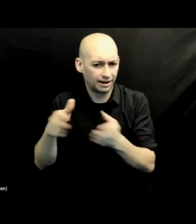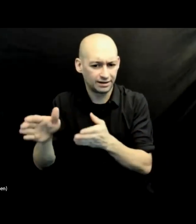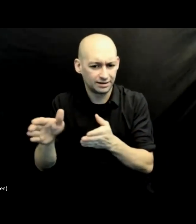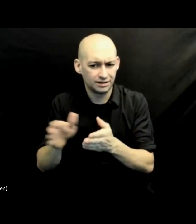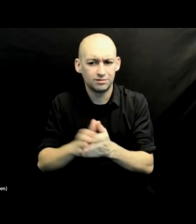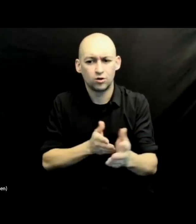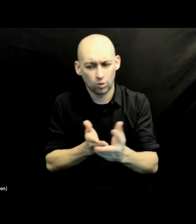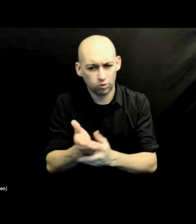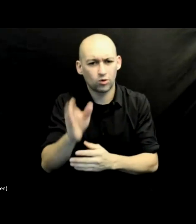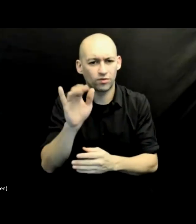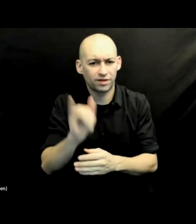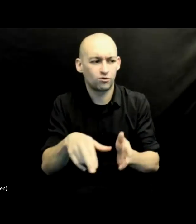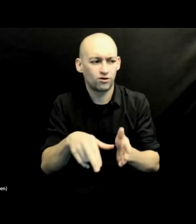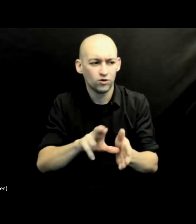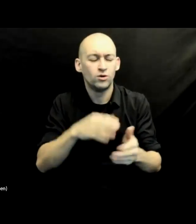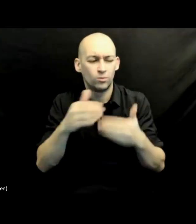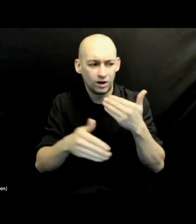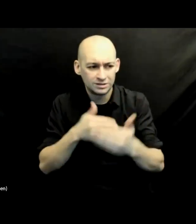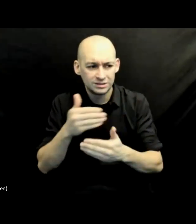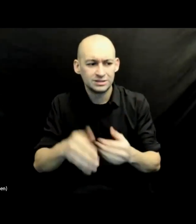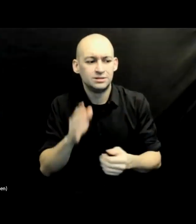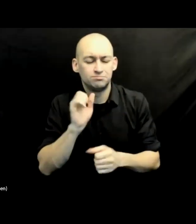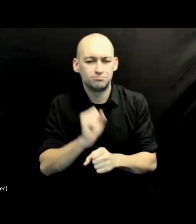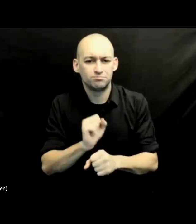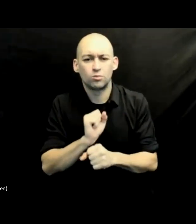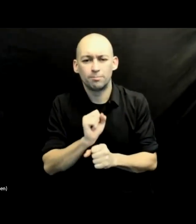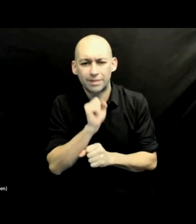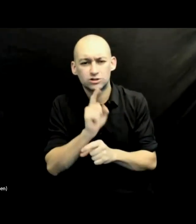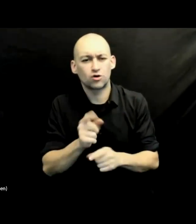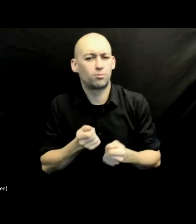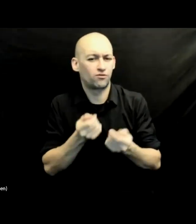review process. Hopefully, you will be providing comments. And as we finalize it to work with the